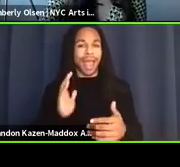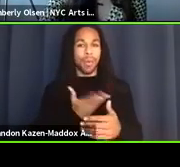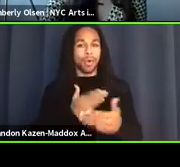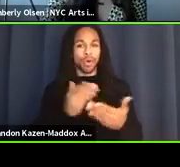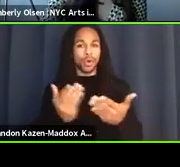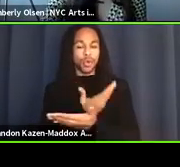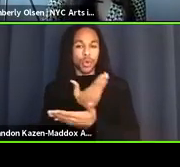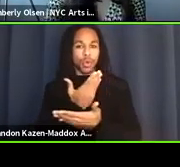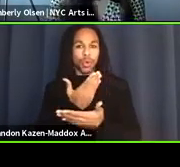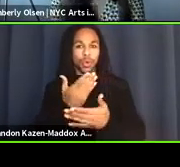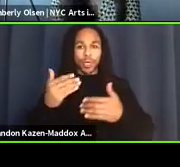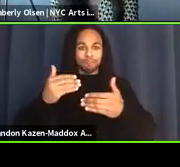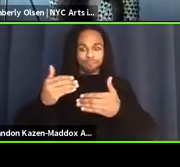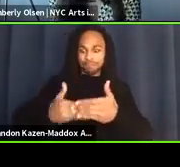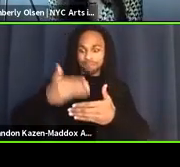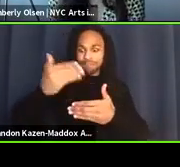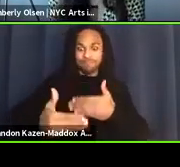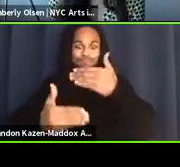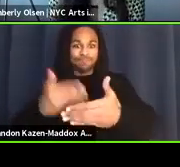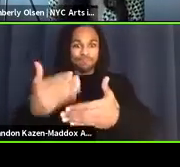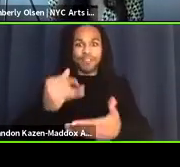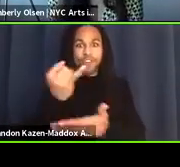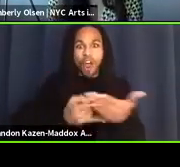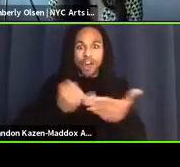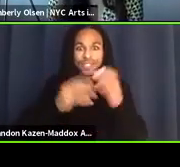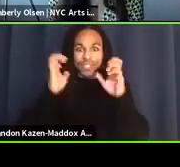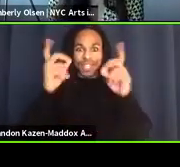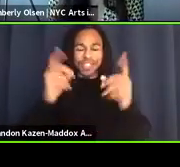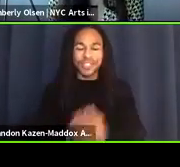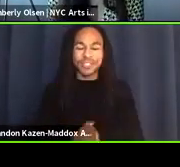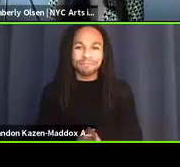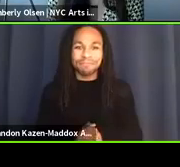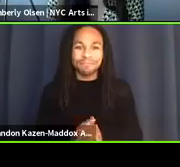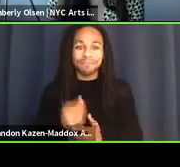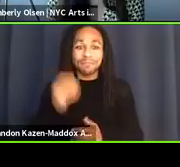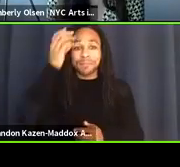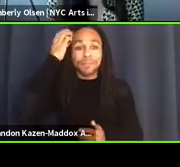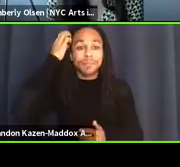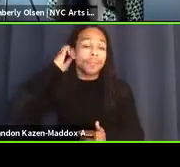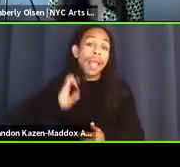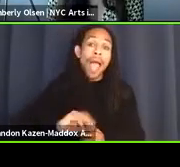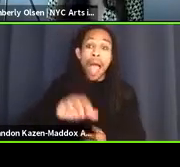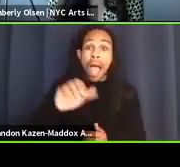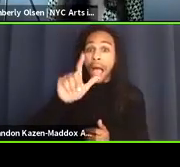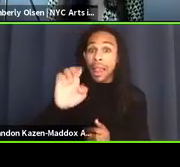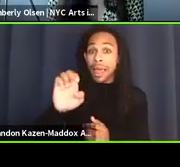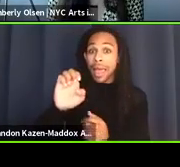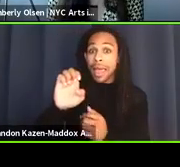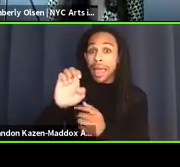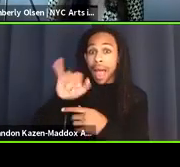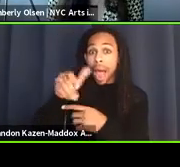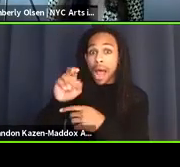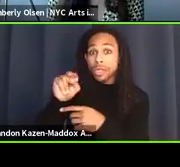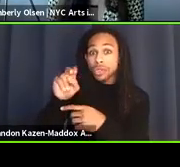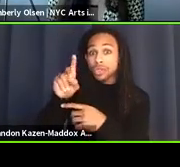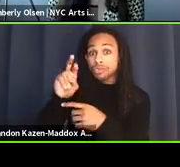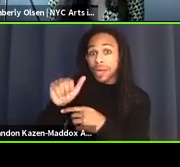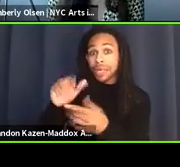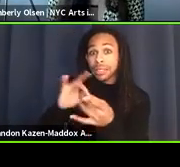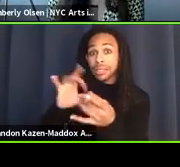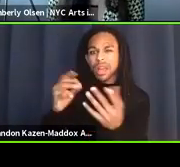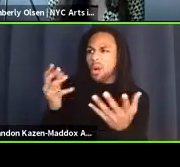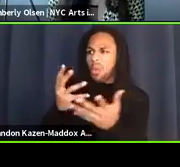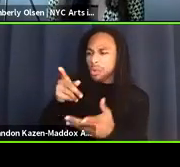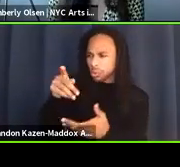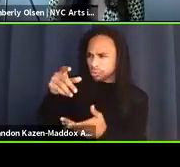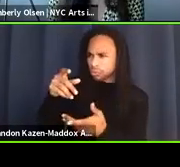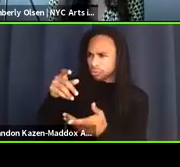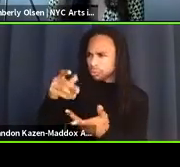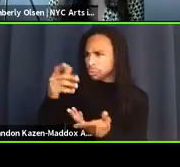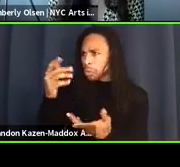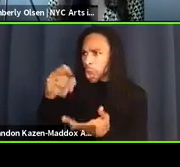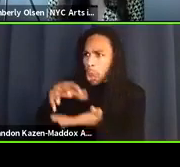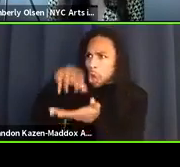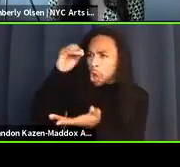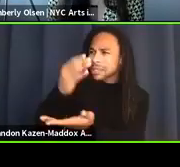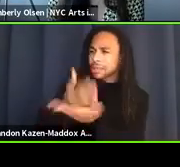teaching artists are getting together to share tips, resources, lessons learned, we're a video